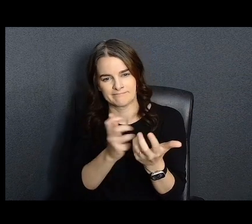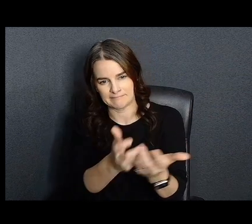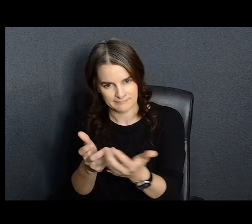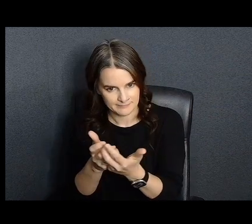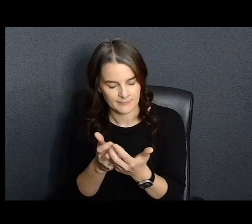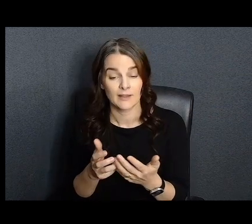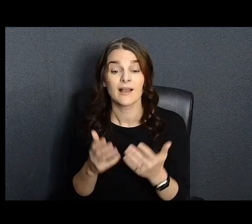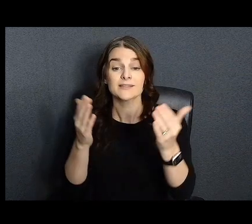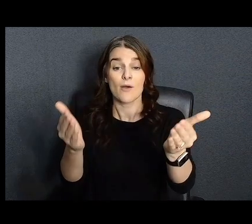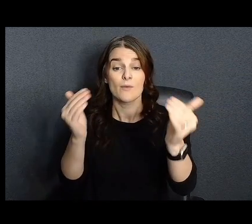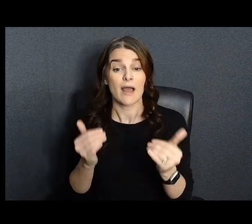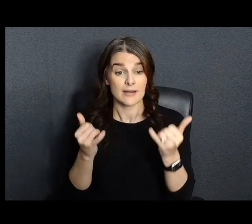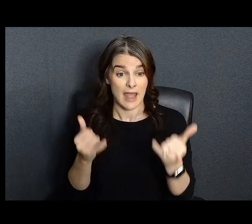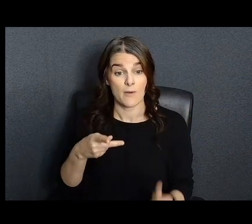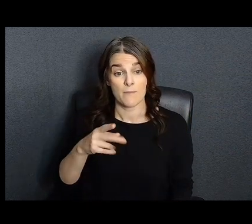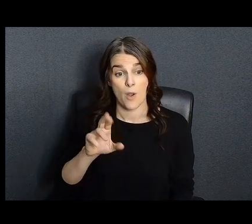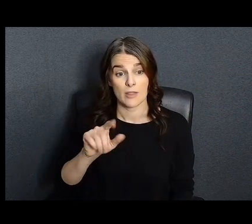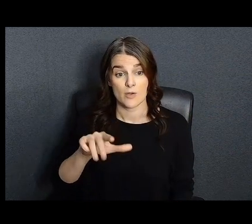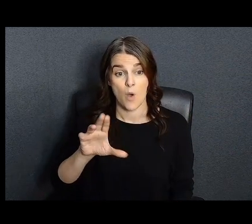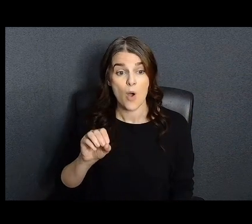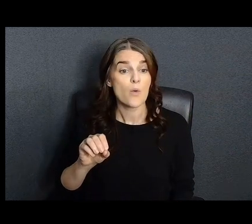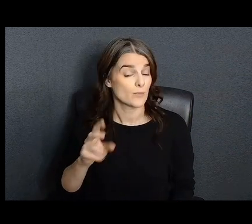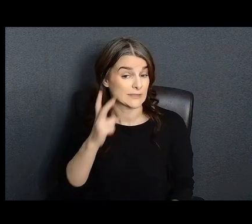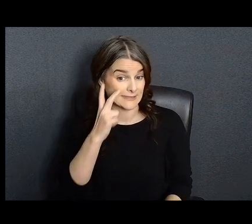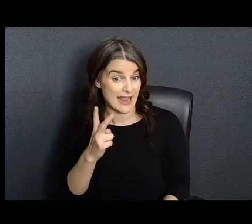it has stick figure pictures. It doesn't have to have stick figures.